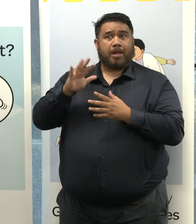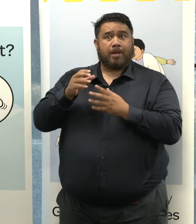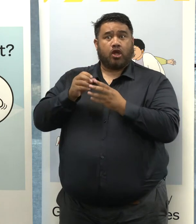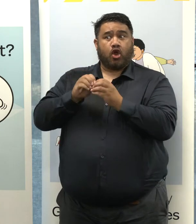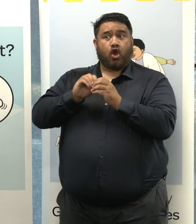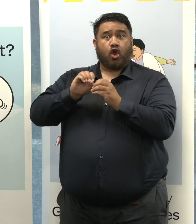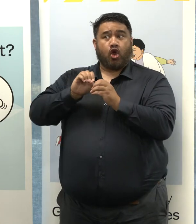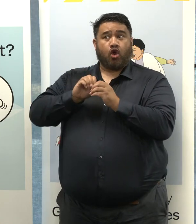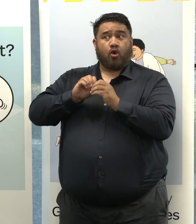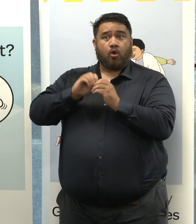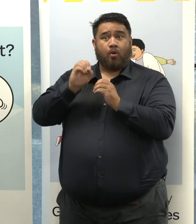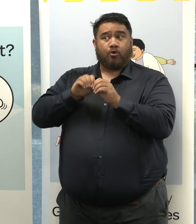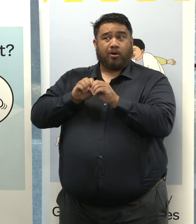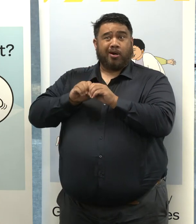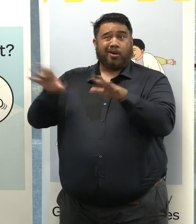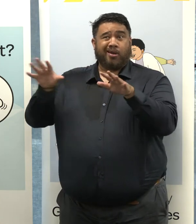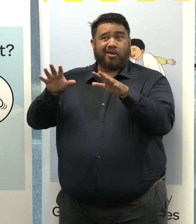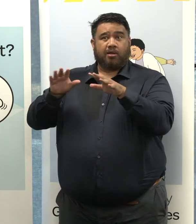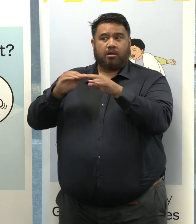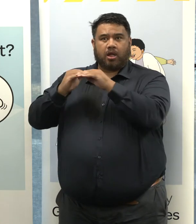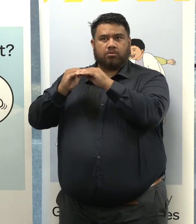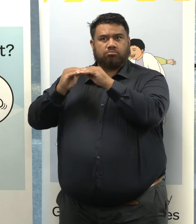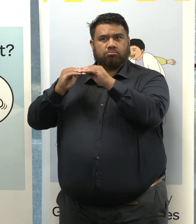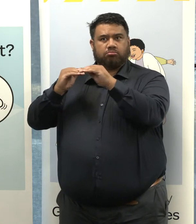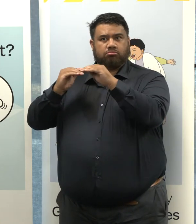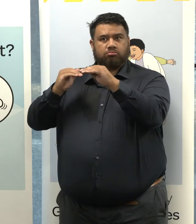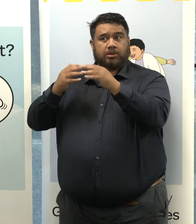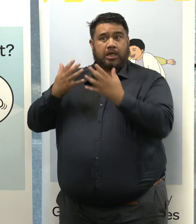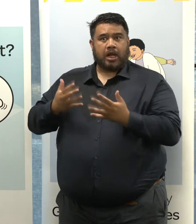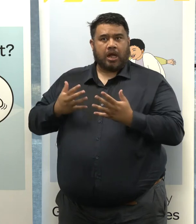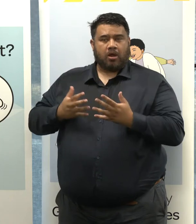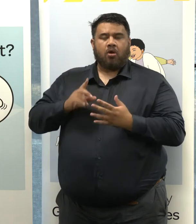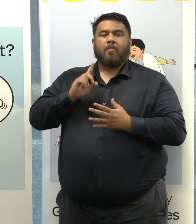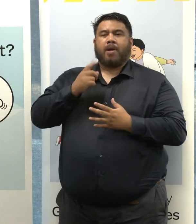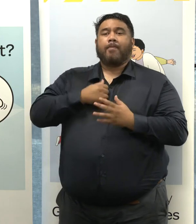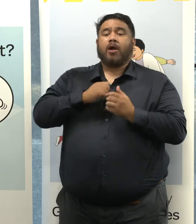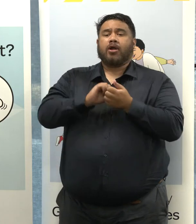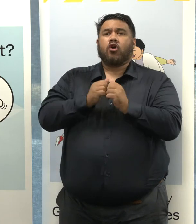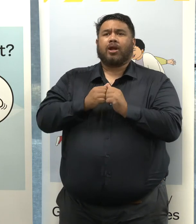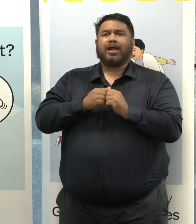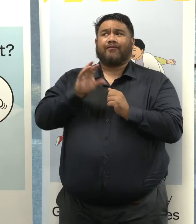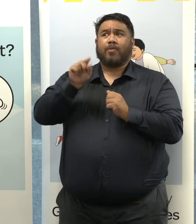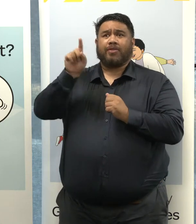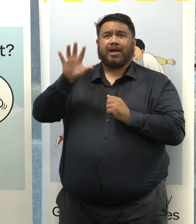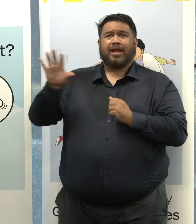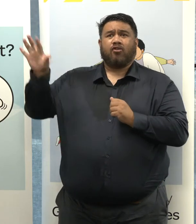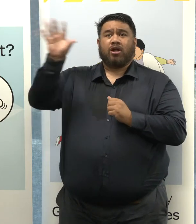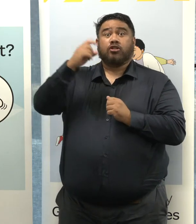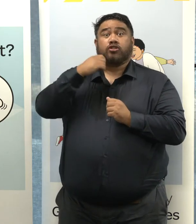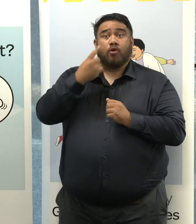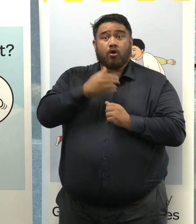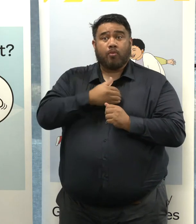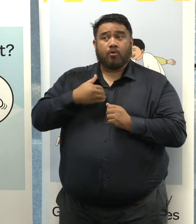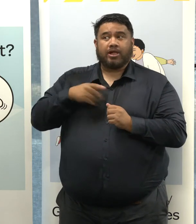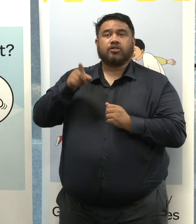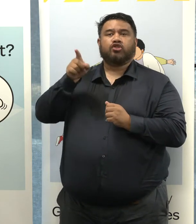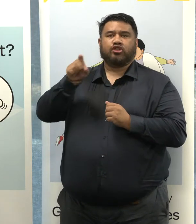Suggesting perhaps numbers are levelling off, but my colleague